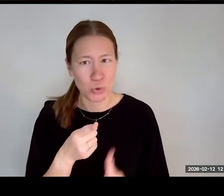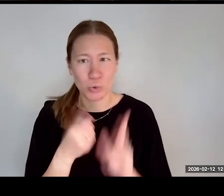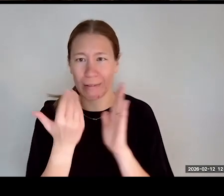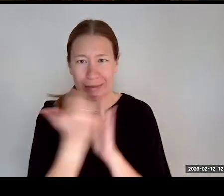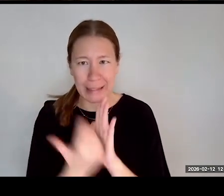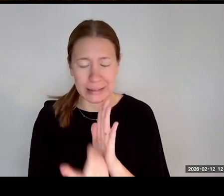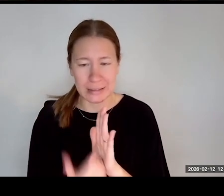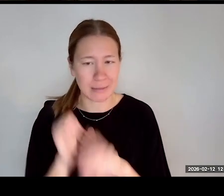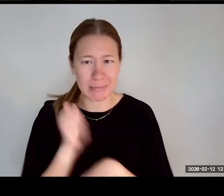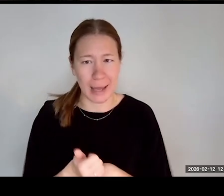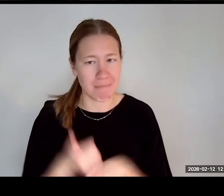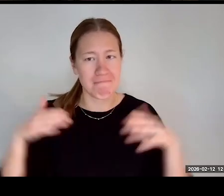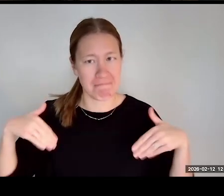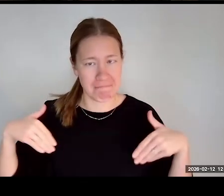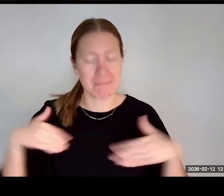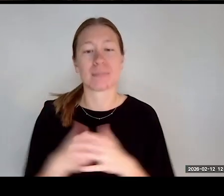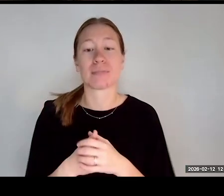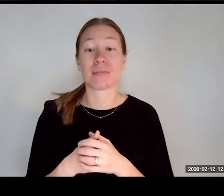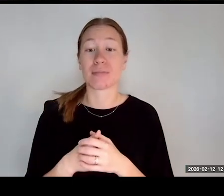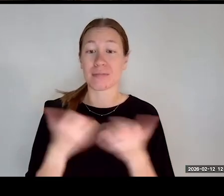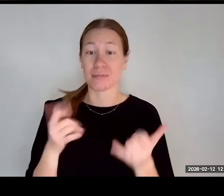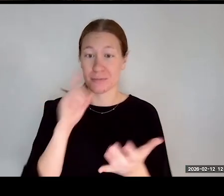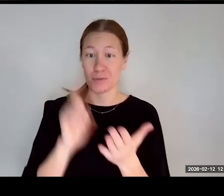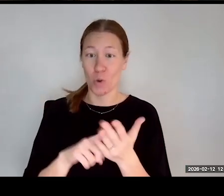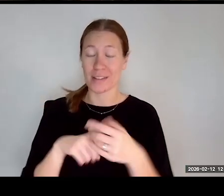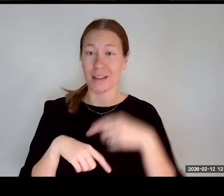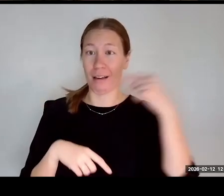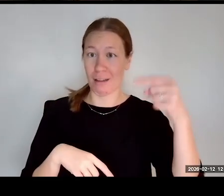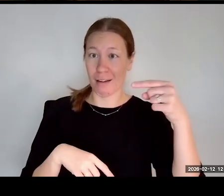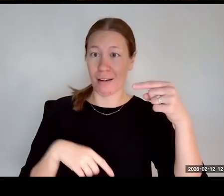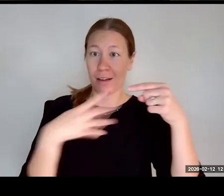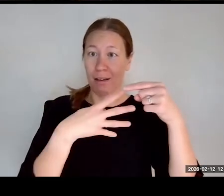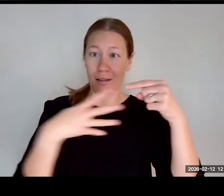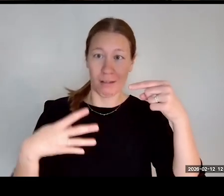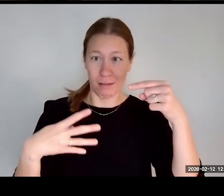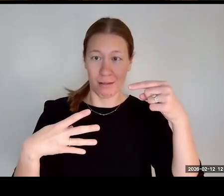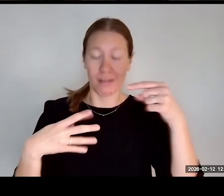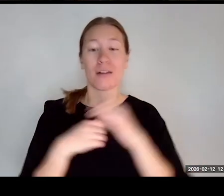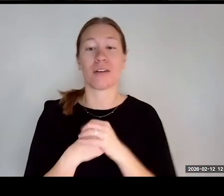And this is also nested. So the best way to do this, and the fastest way to do this is actually just